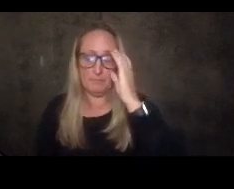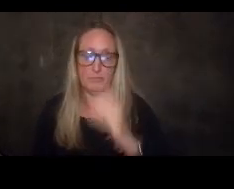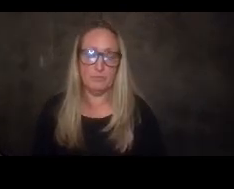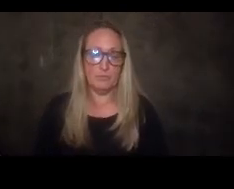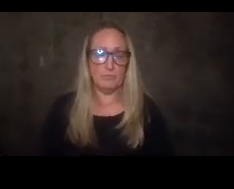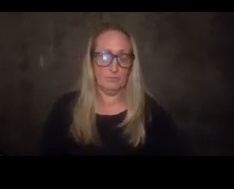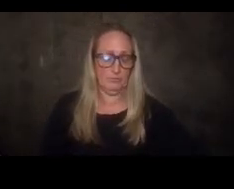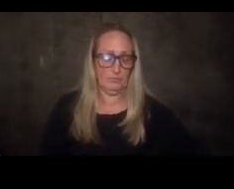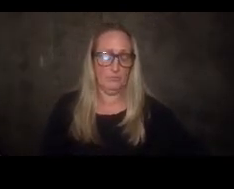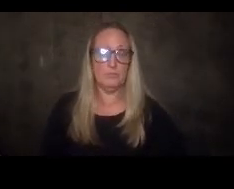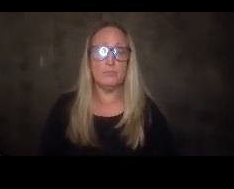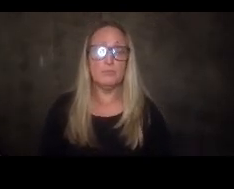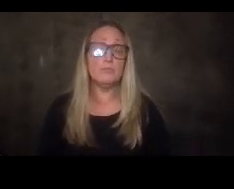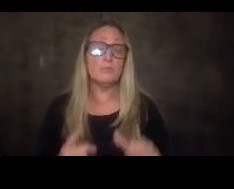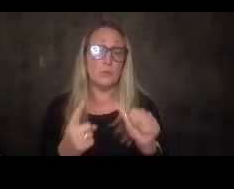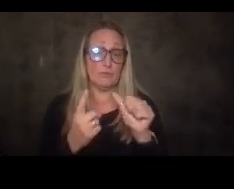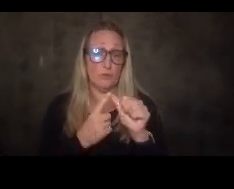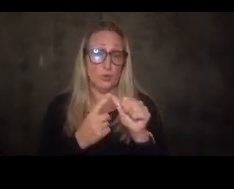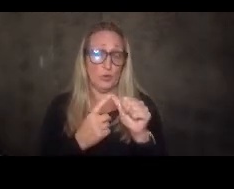So we'll start first and highlighting the vision area.